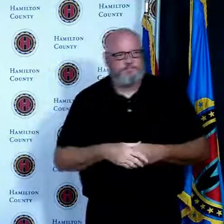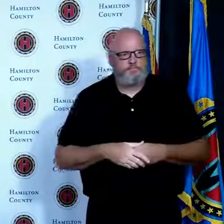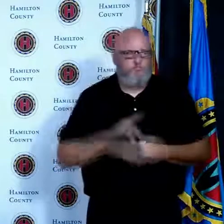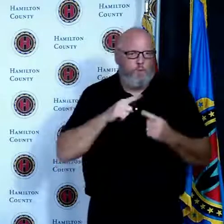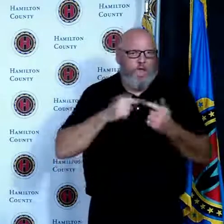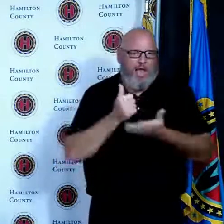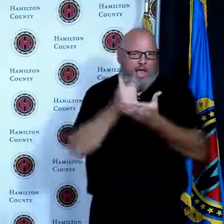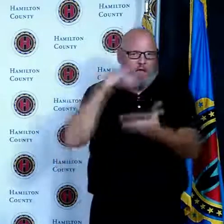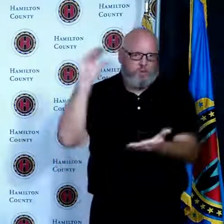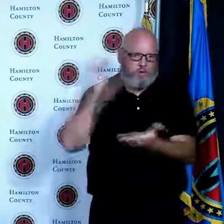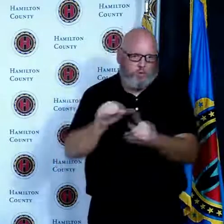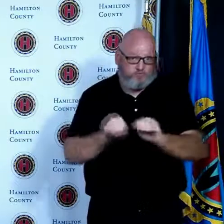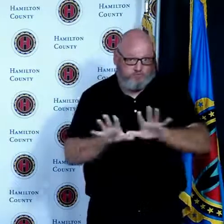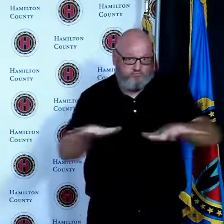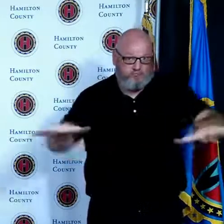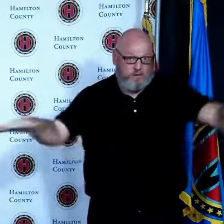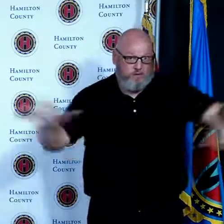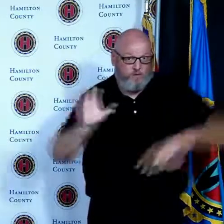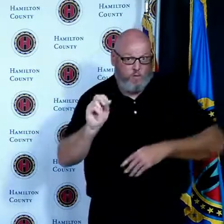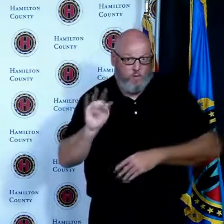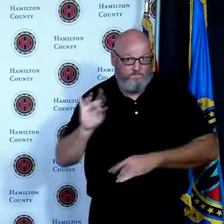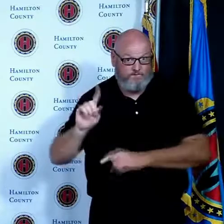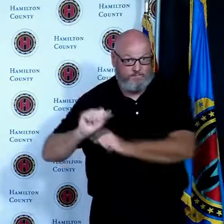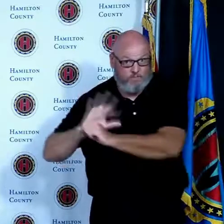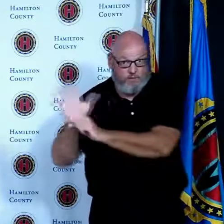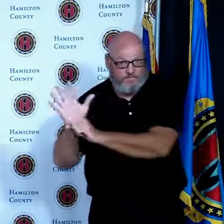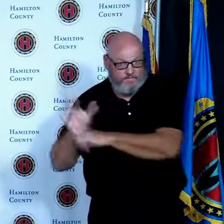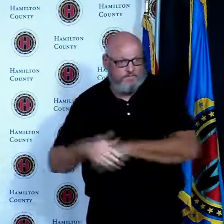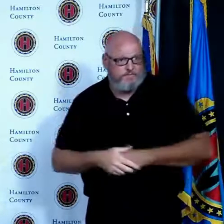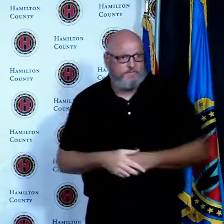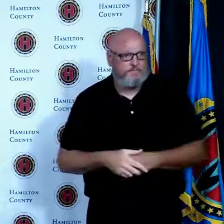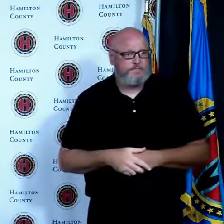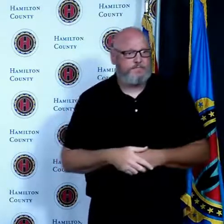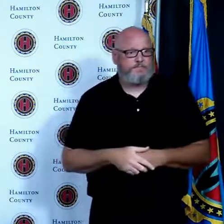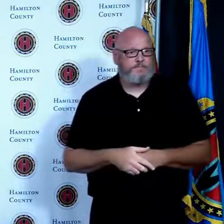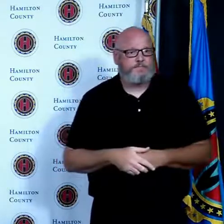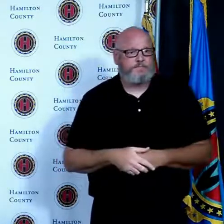pop-up testing that we've been doing so Brittany Dr. Punches with UC